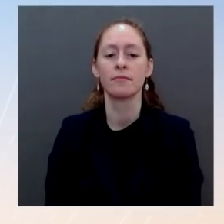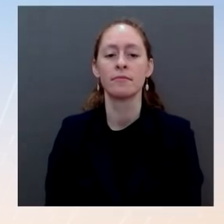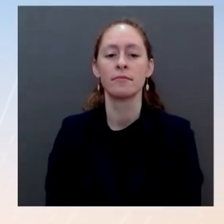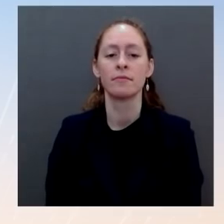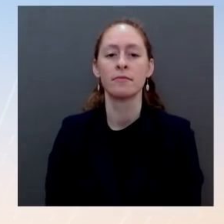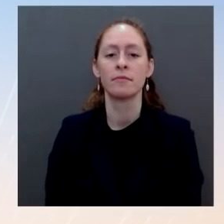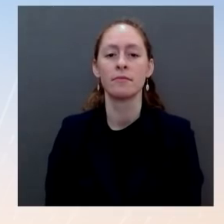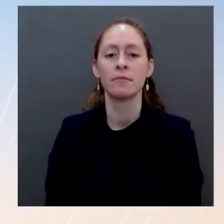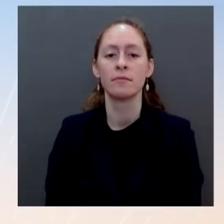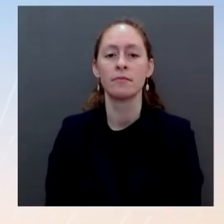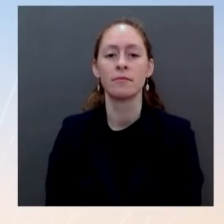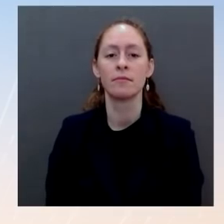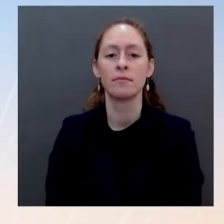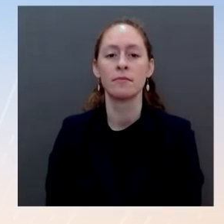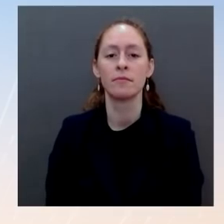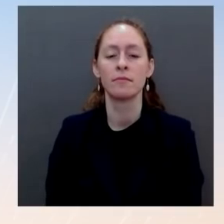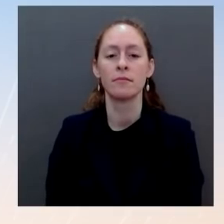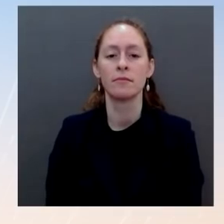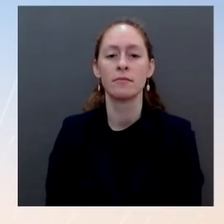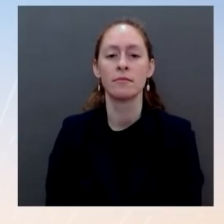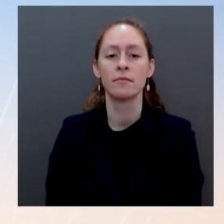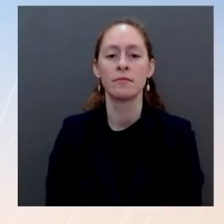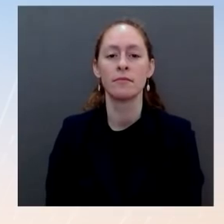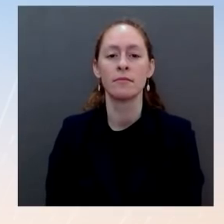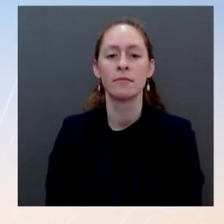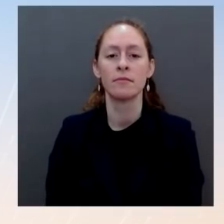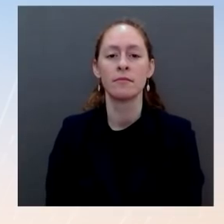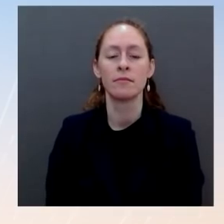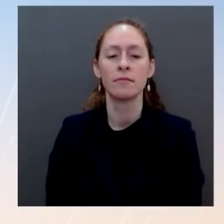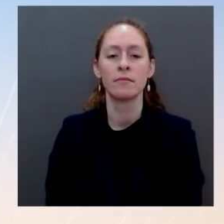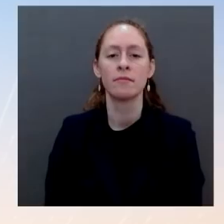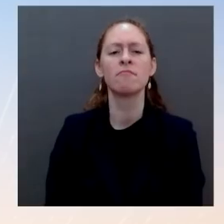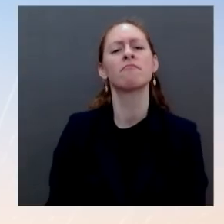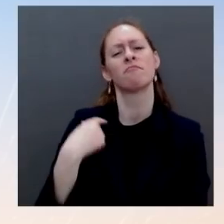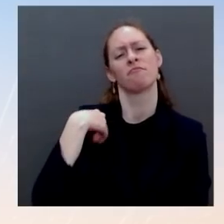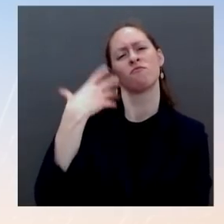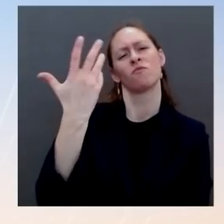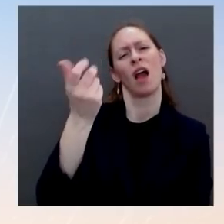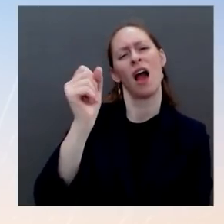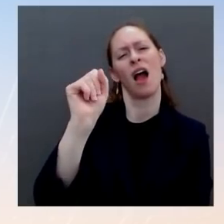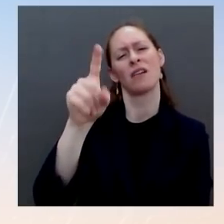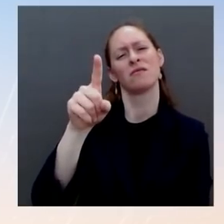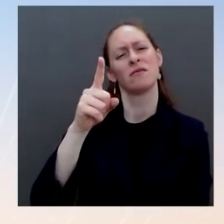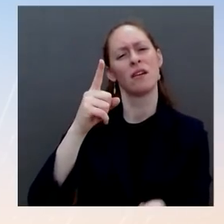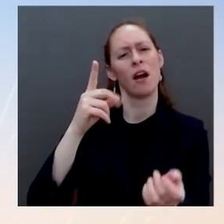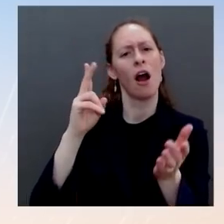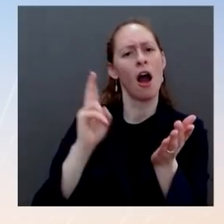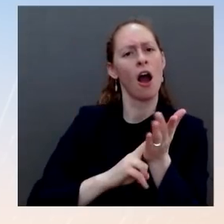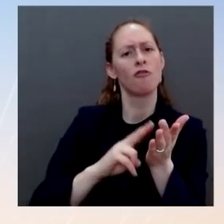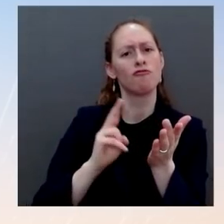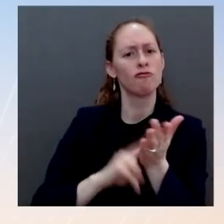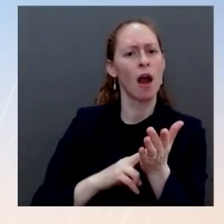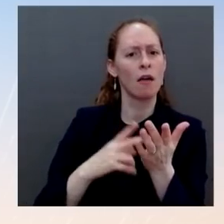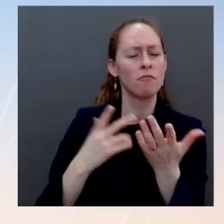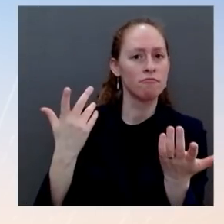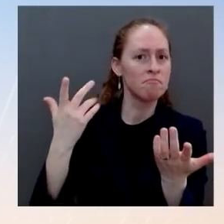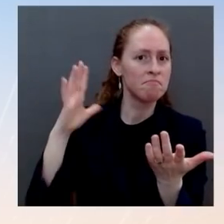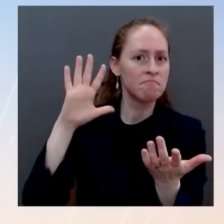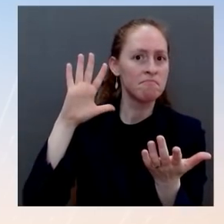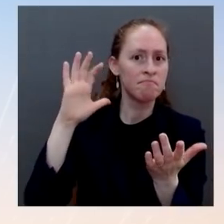Ms. Psaki: Yeah. The Press: -- if those have been signed yet. Ms. Psaki: I expect we'll have more in the next 24 hours. And as soon as we do and as soon as there